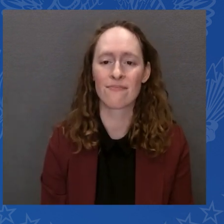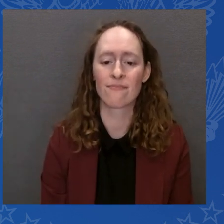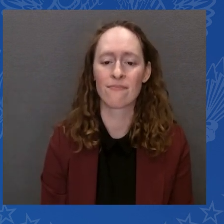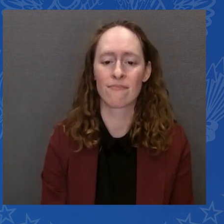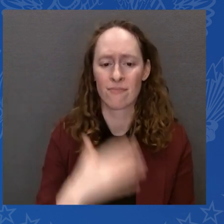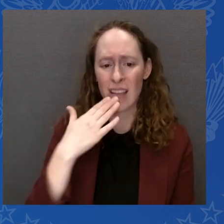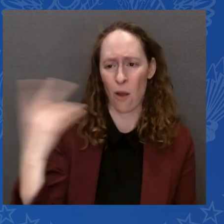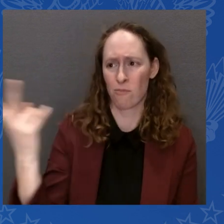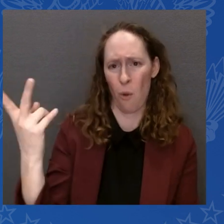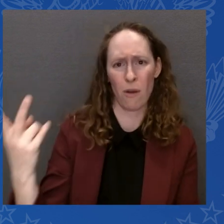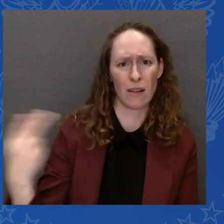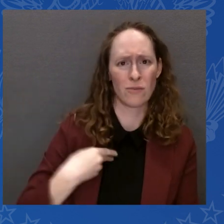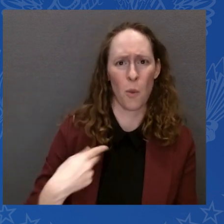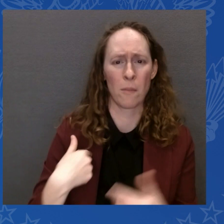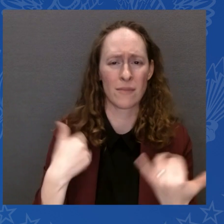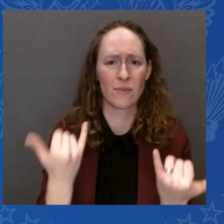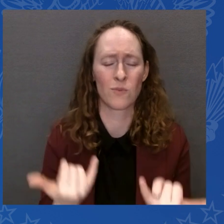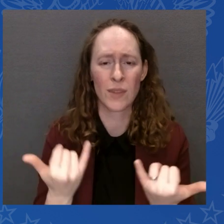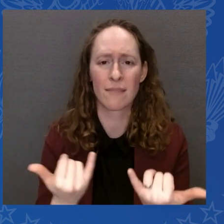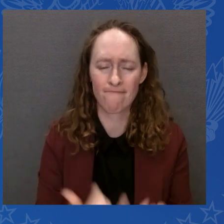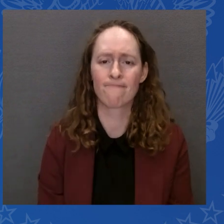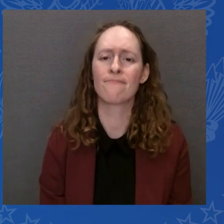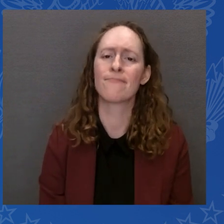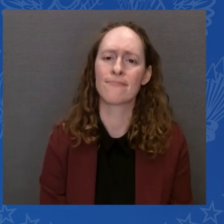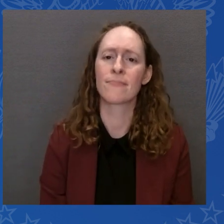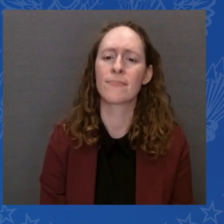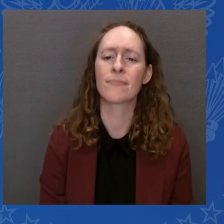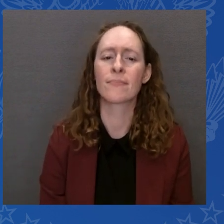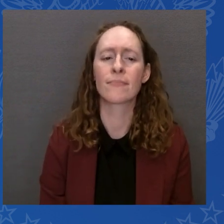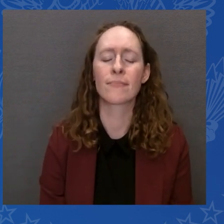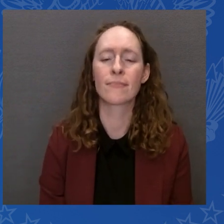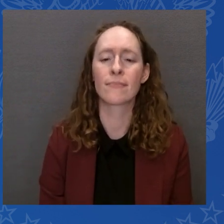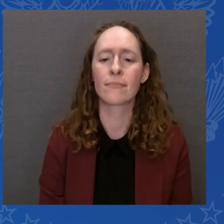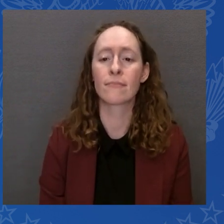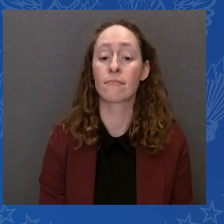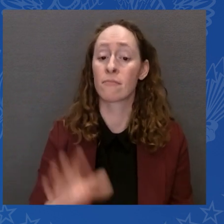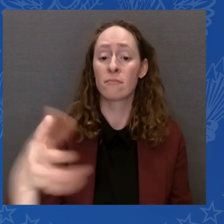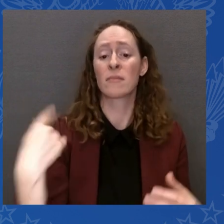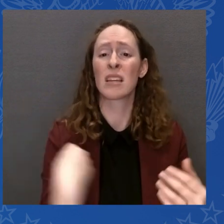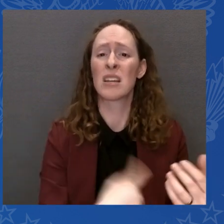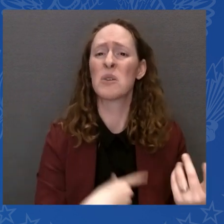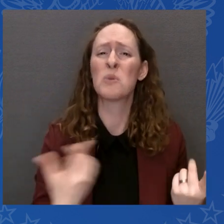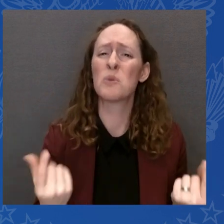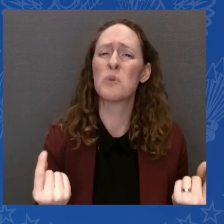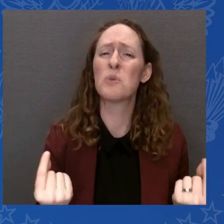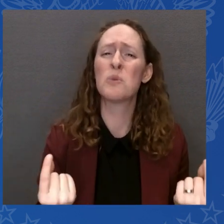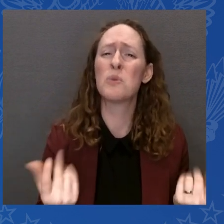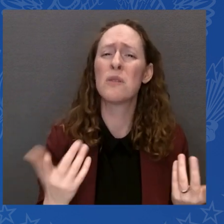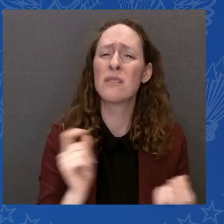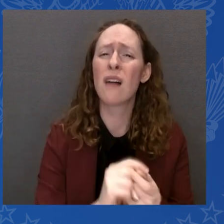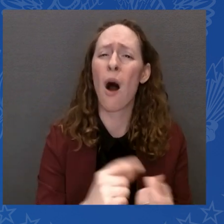And unlike when we did the aerial tour of the fires, it's not as obvious from the air